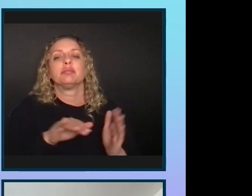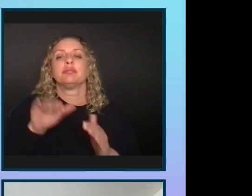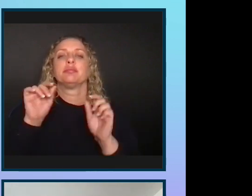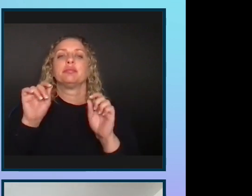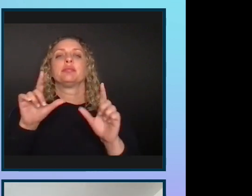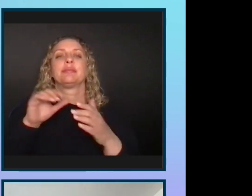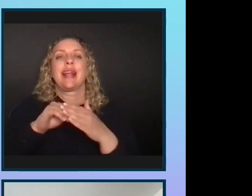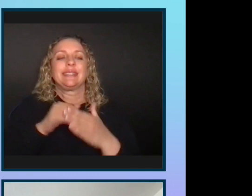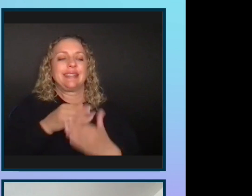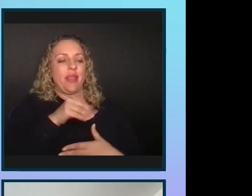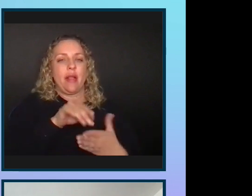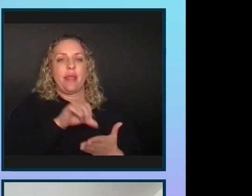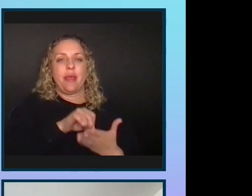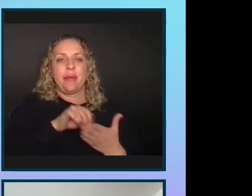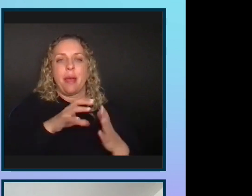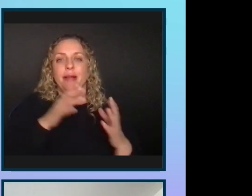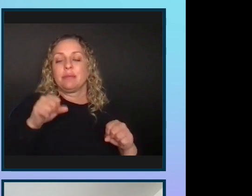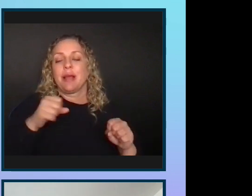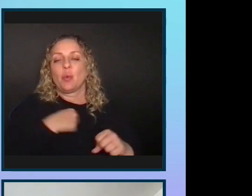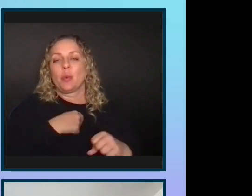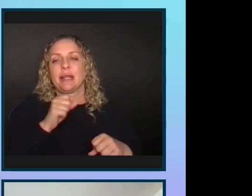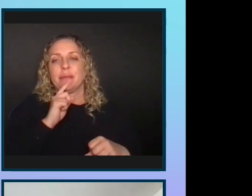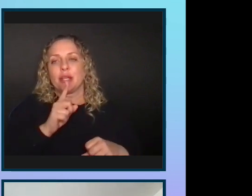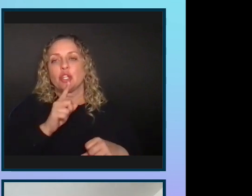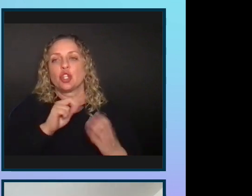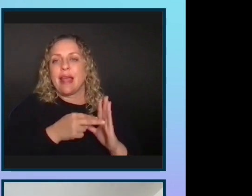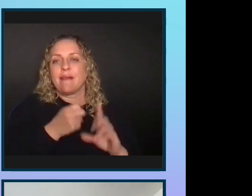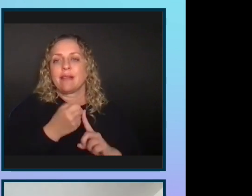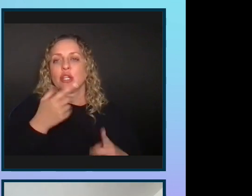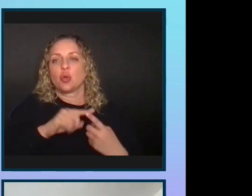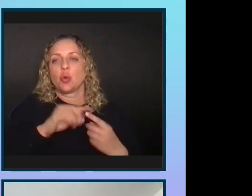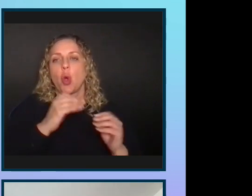I think as much as possible, we should make sure that definitions to more complex terms